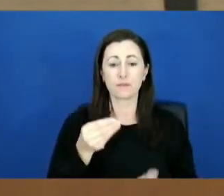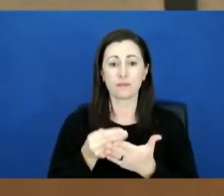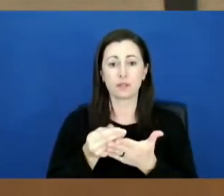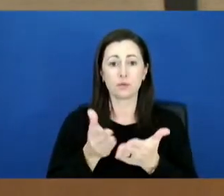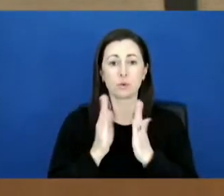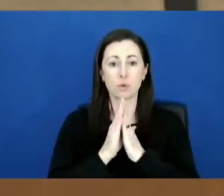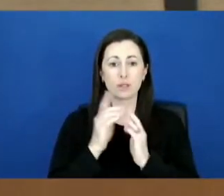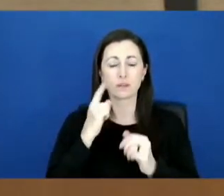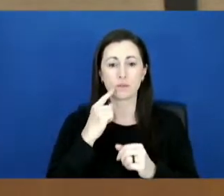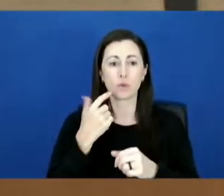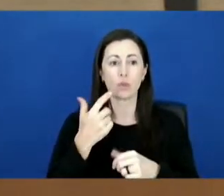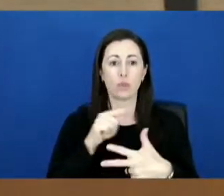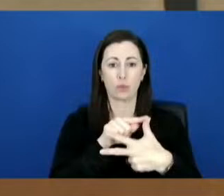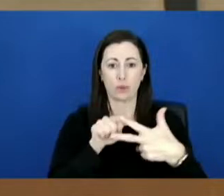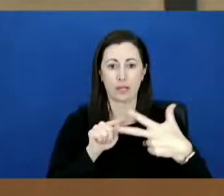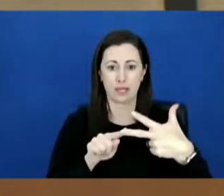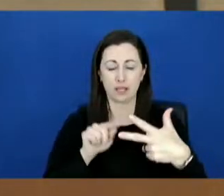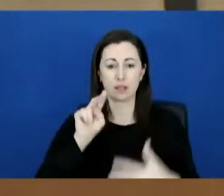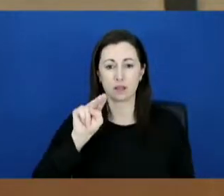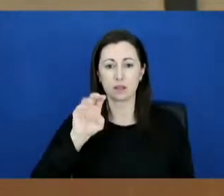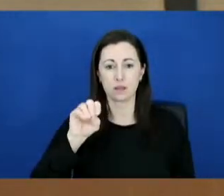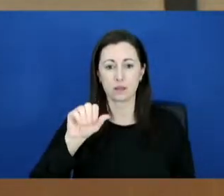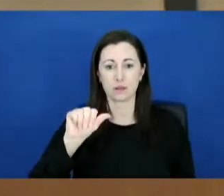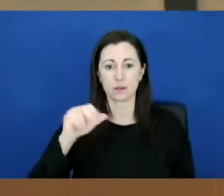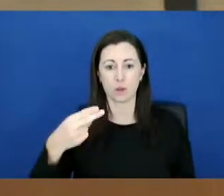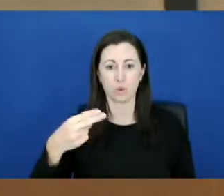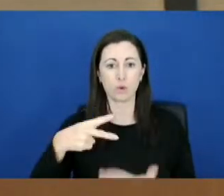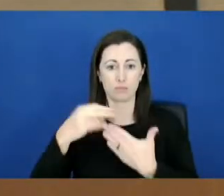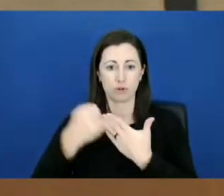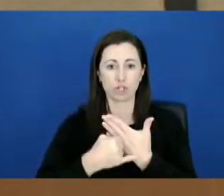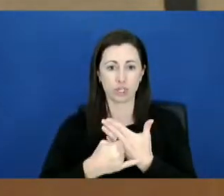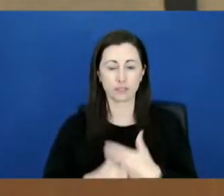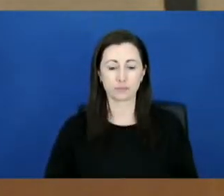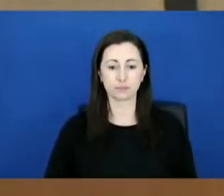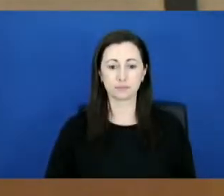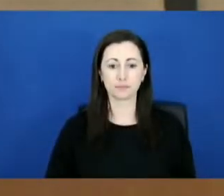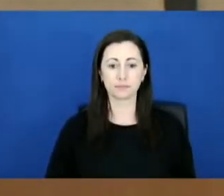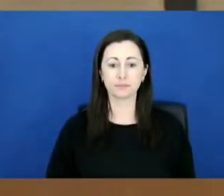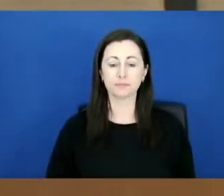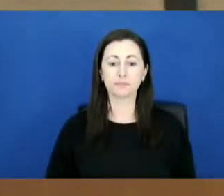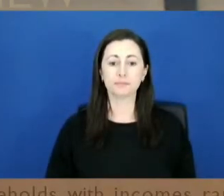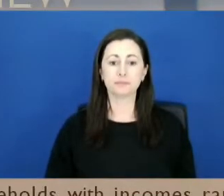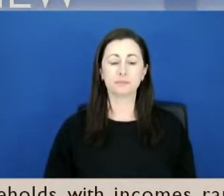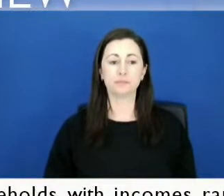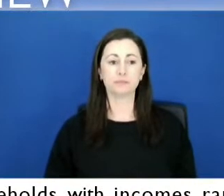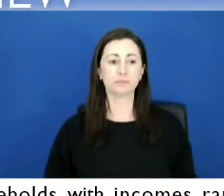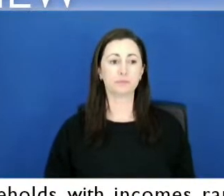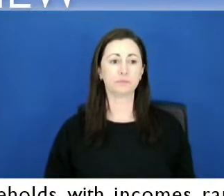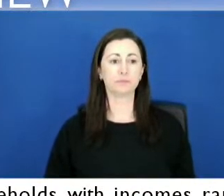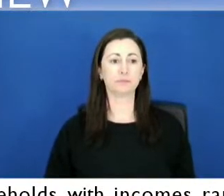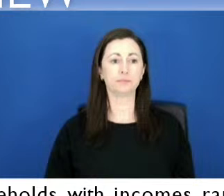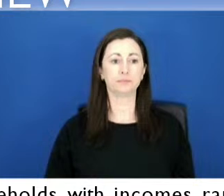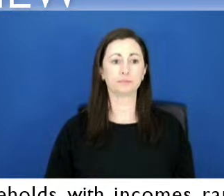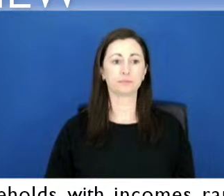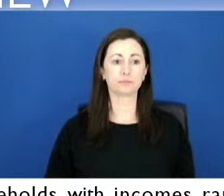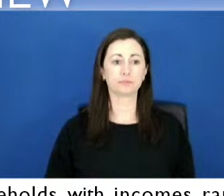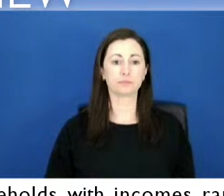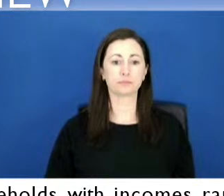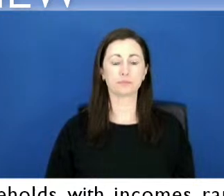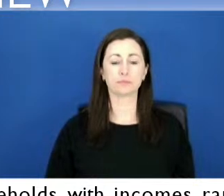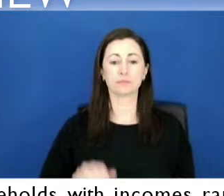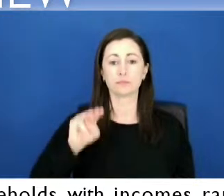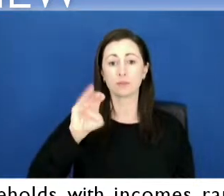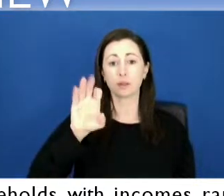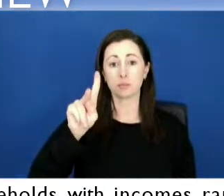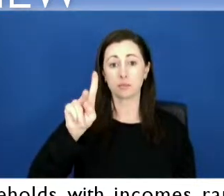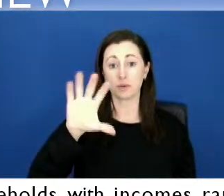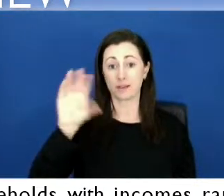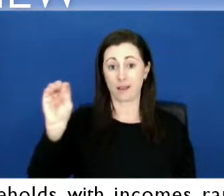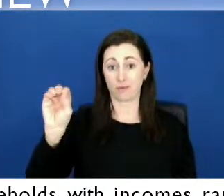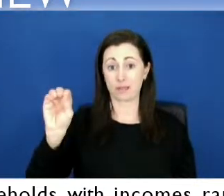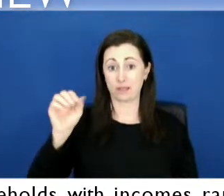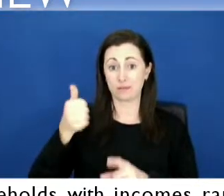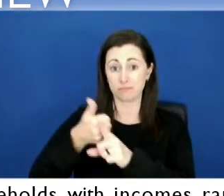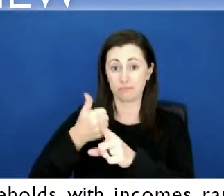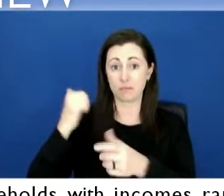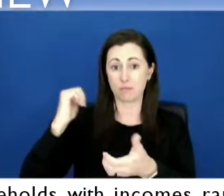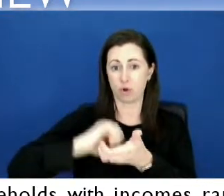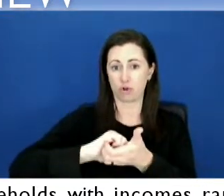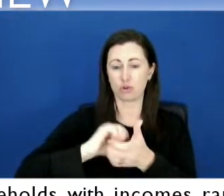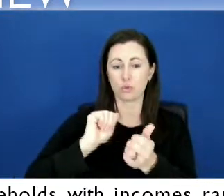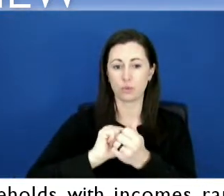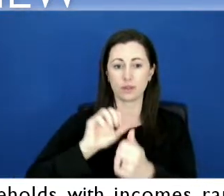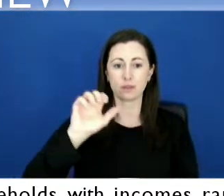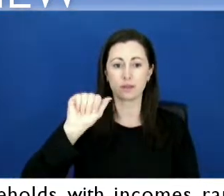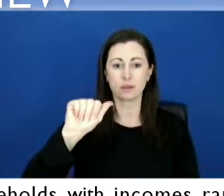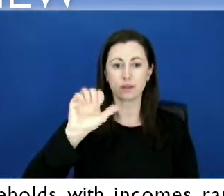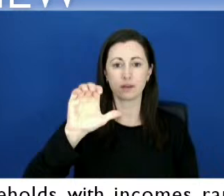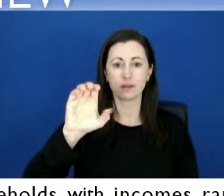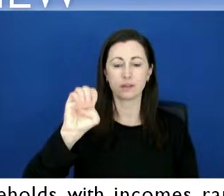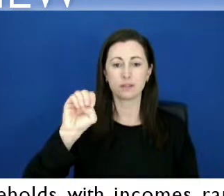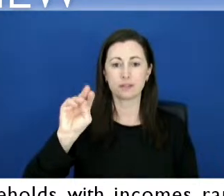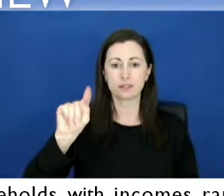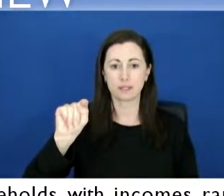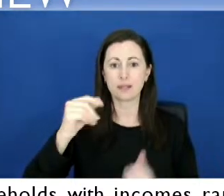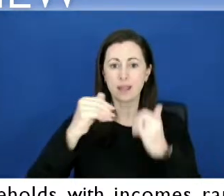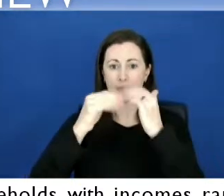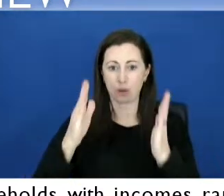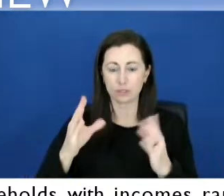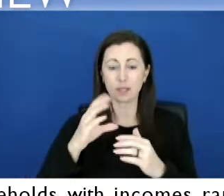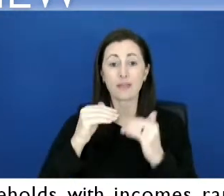I'M HERE TO PRESENT A FUNDING